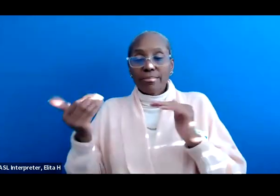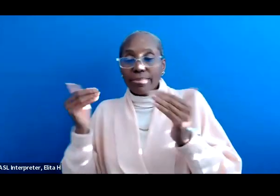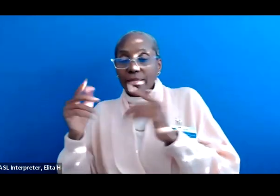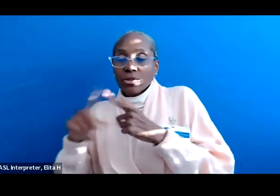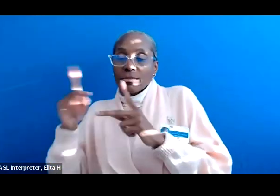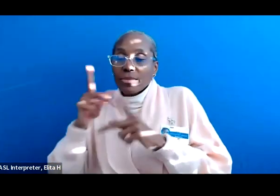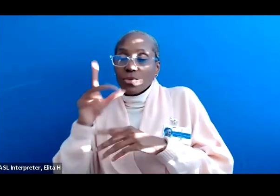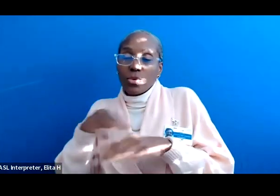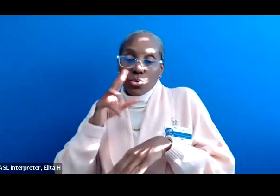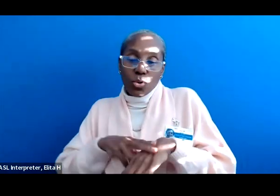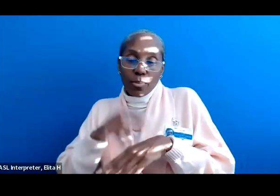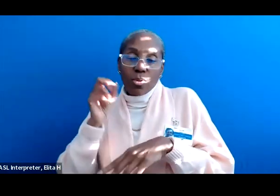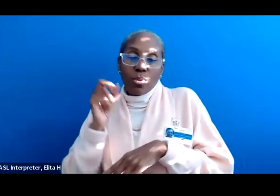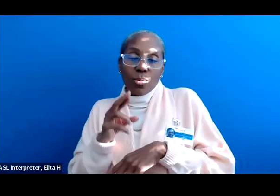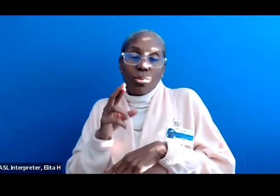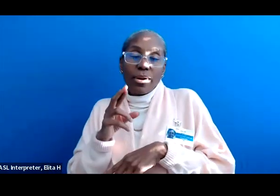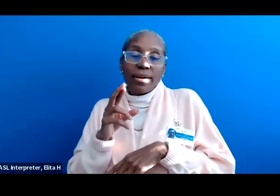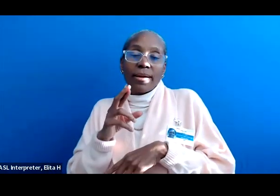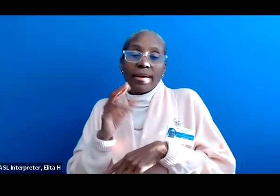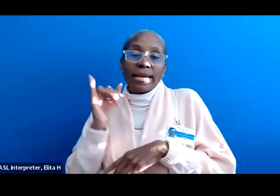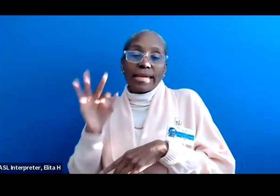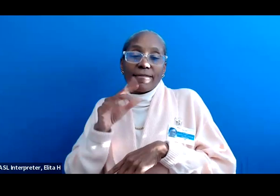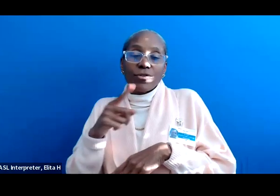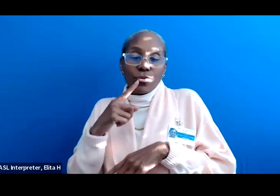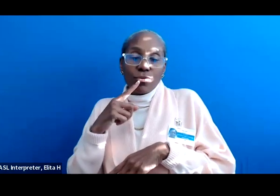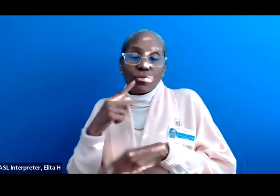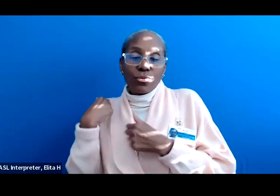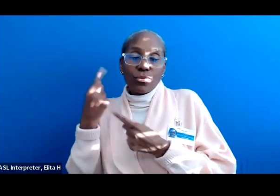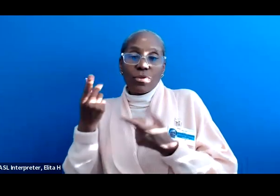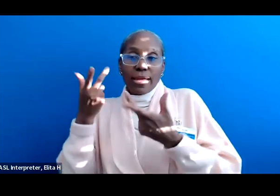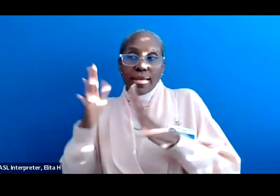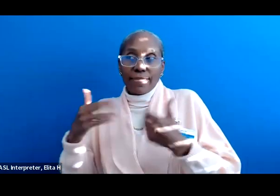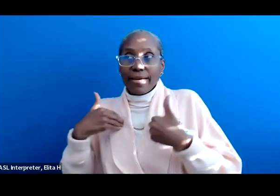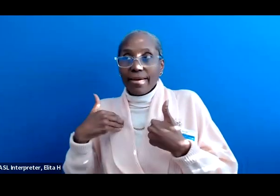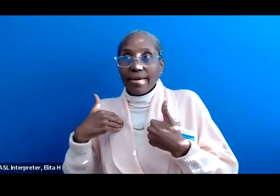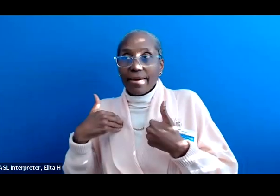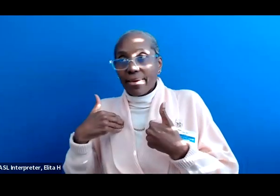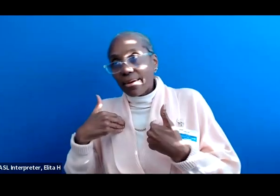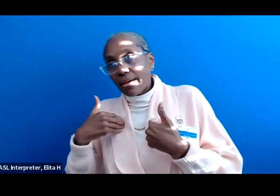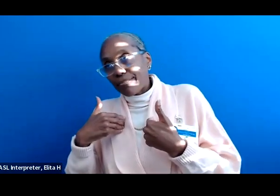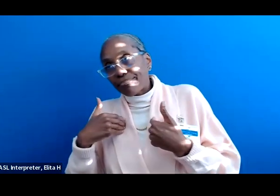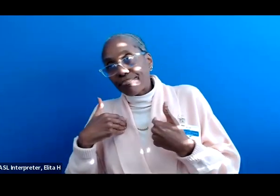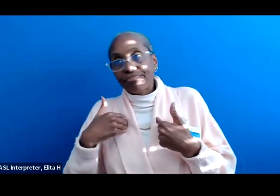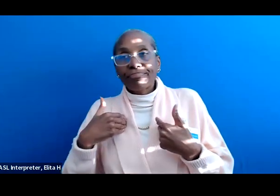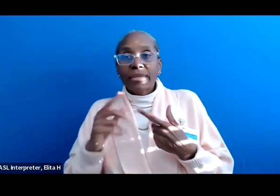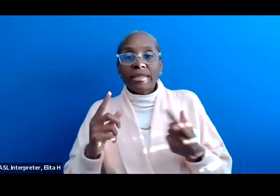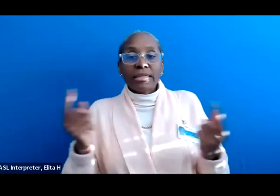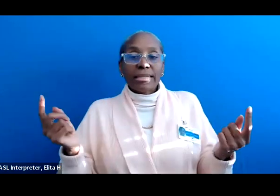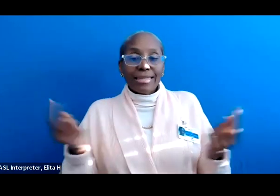Or if you're a person who has had injury before, that skin's